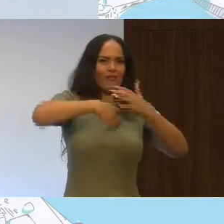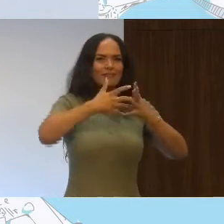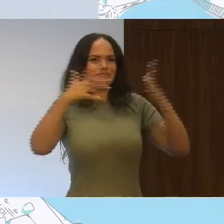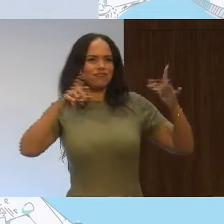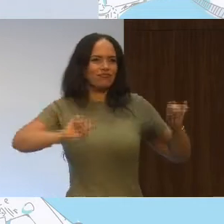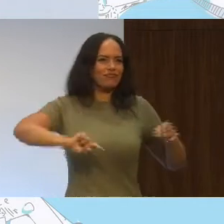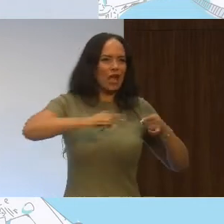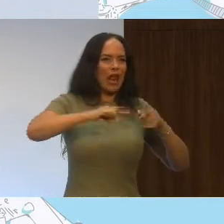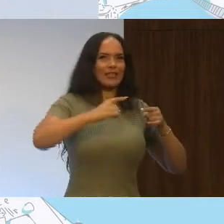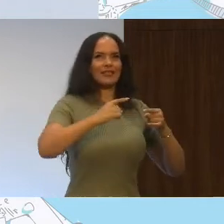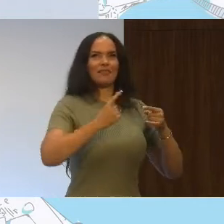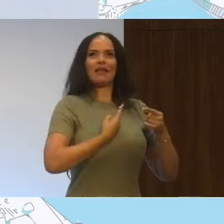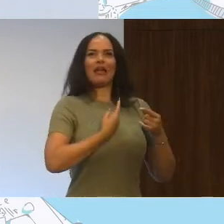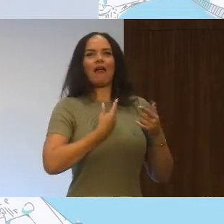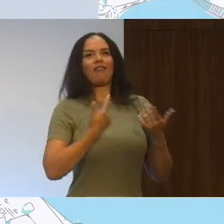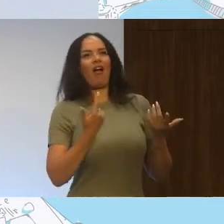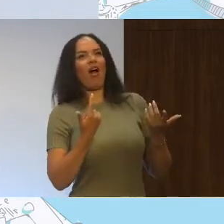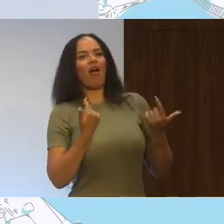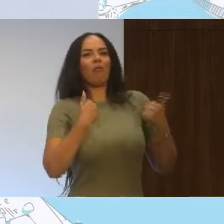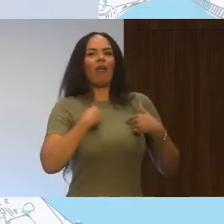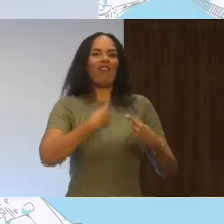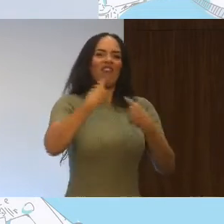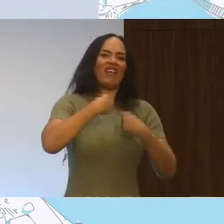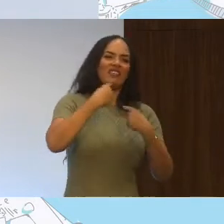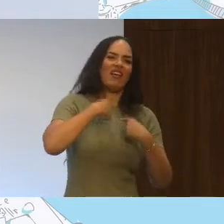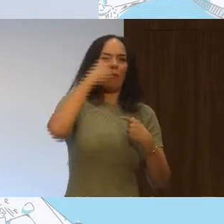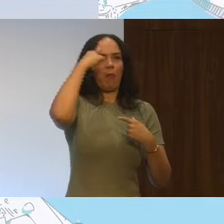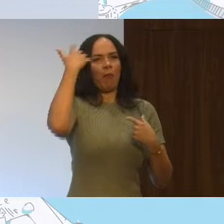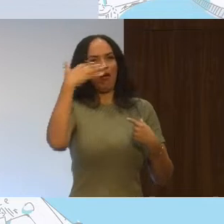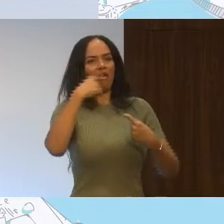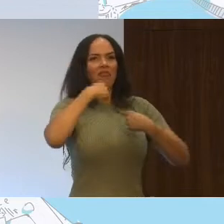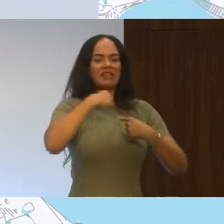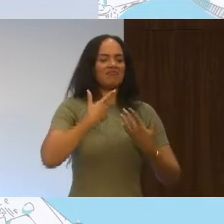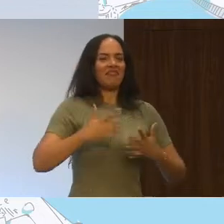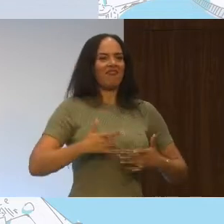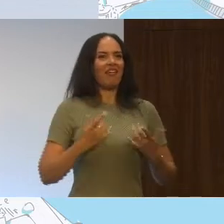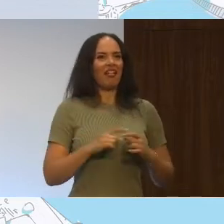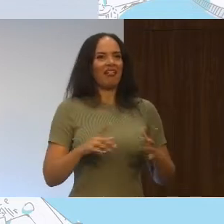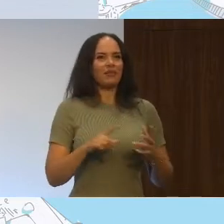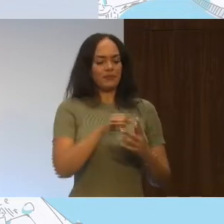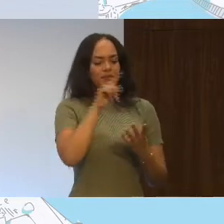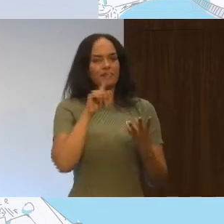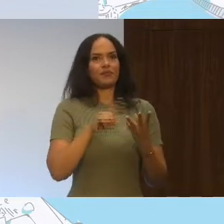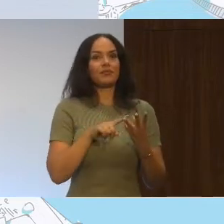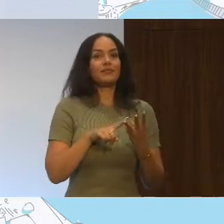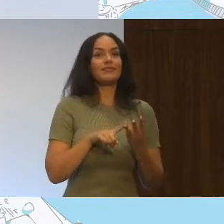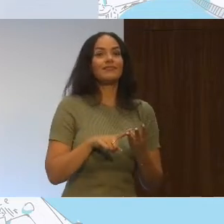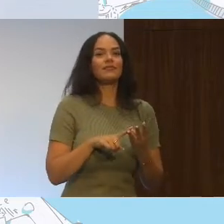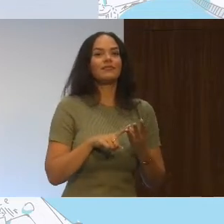I was no longer simply a migraine on legs. Space, meditation and mindfulness